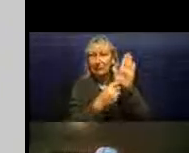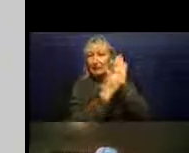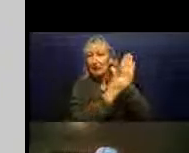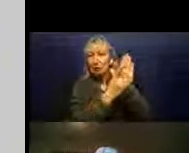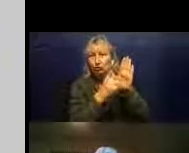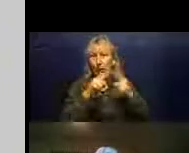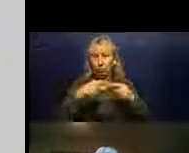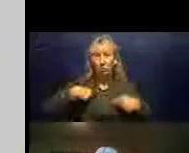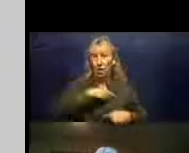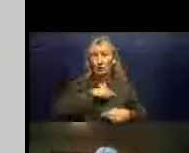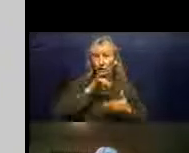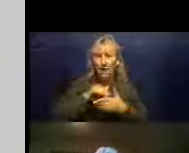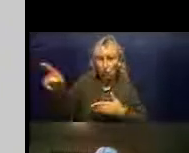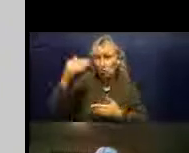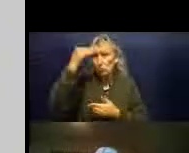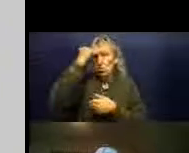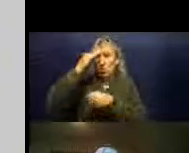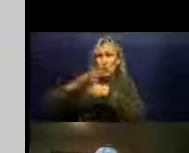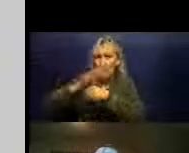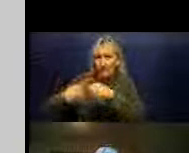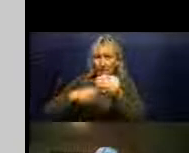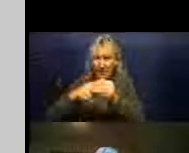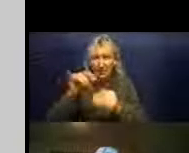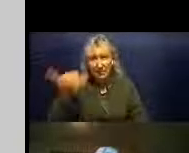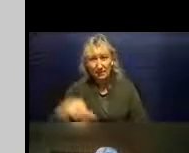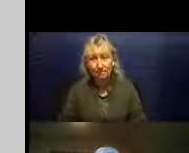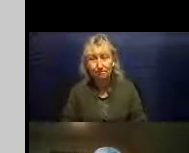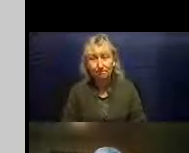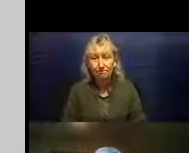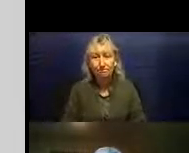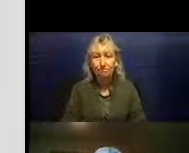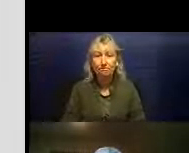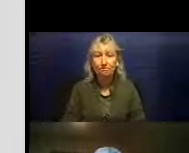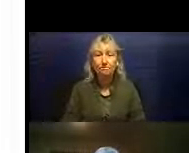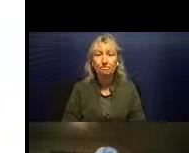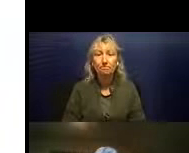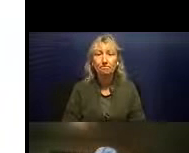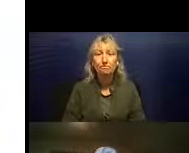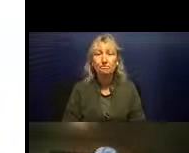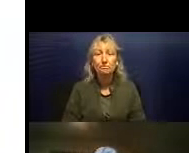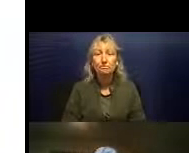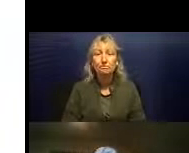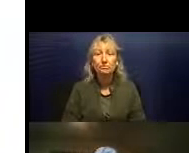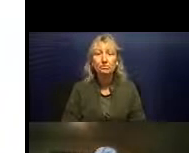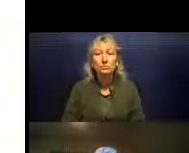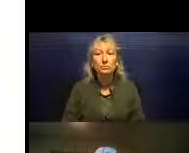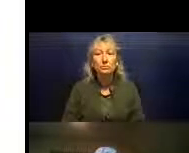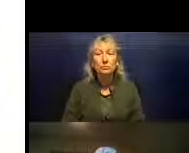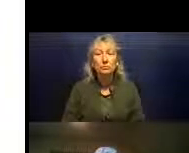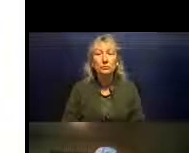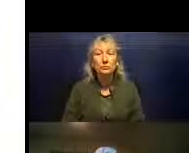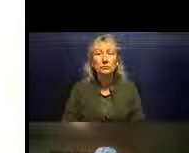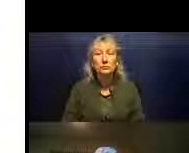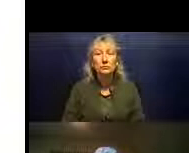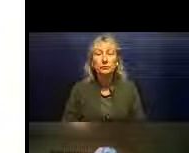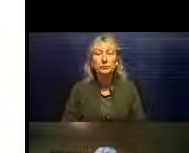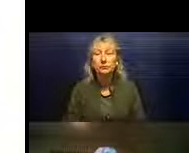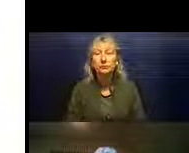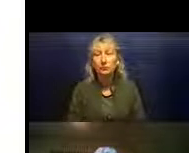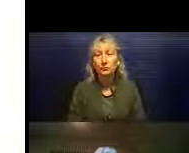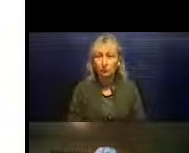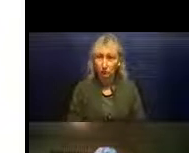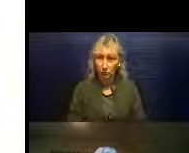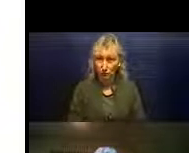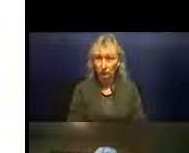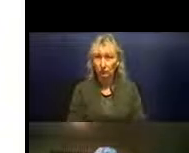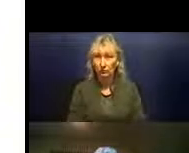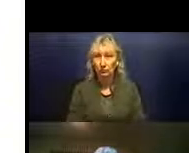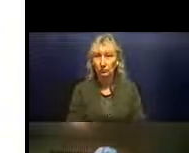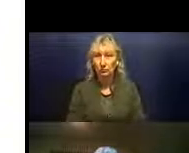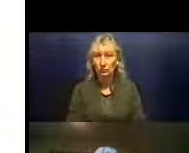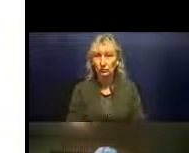And proposal has not demonstrated knowledge of the subject matter.